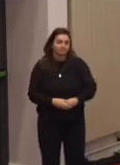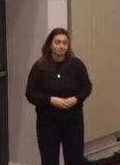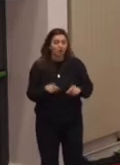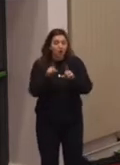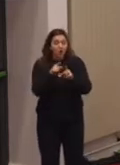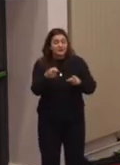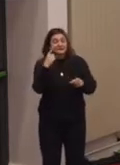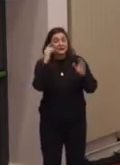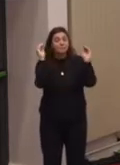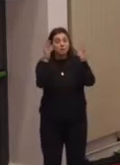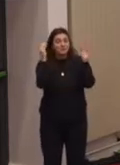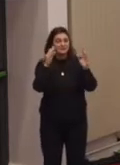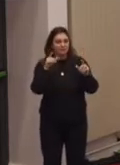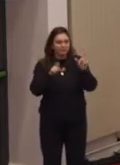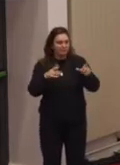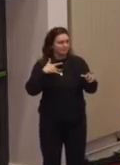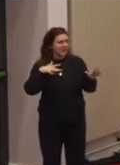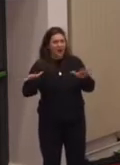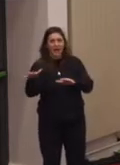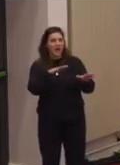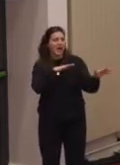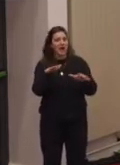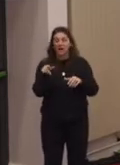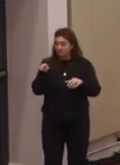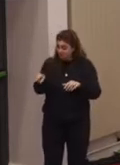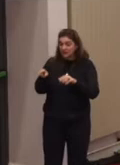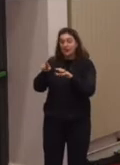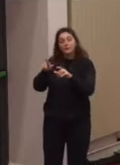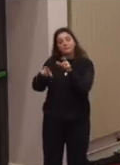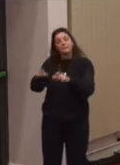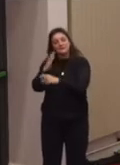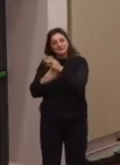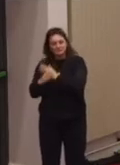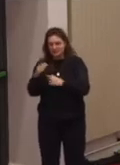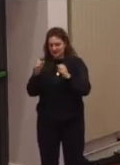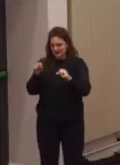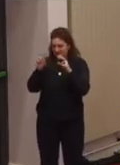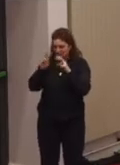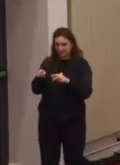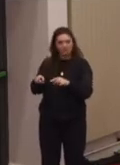in emergencies. So for example human rights watch documented samples of this in the central